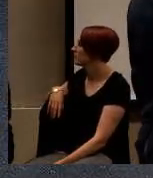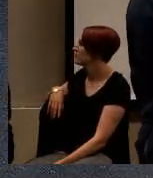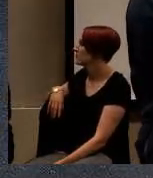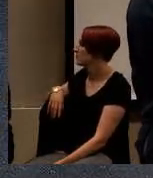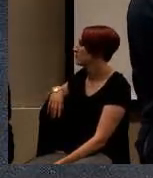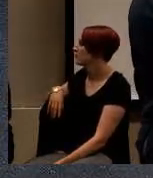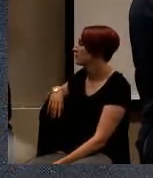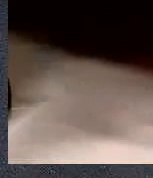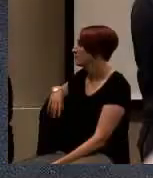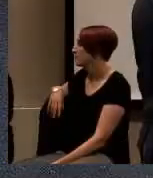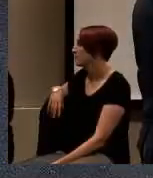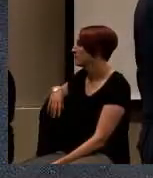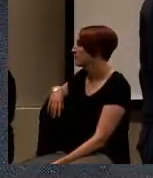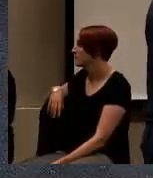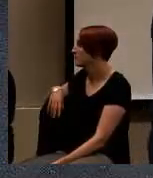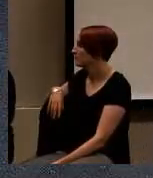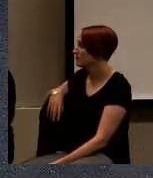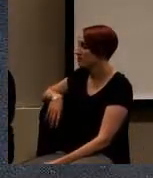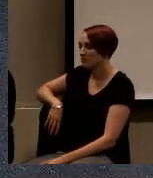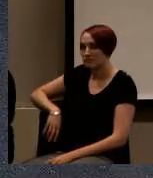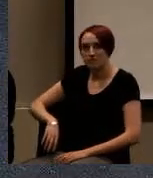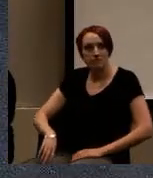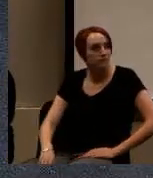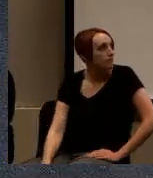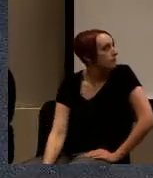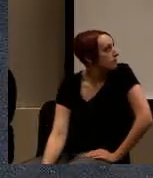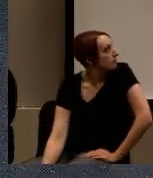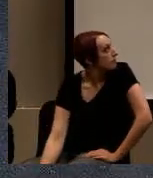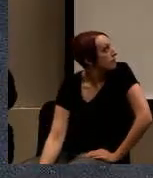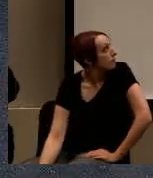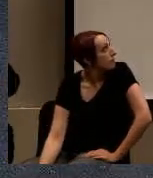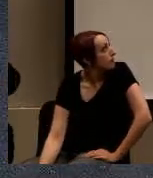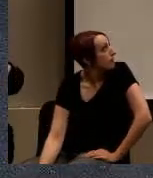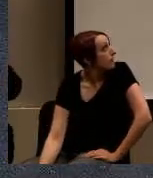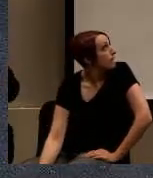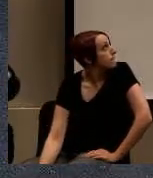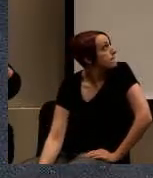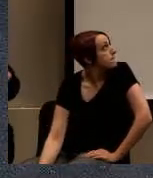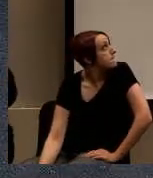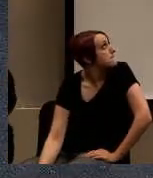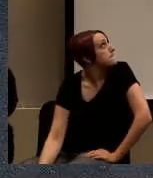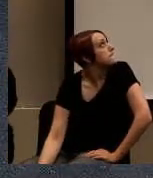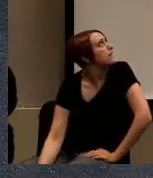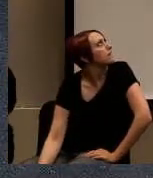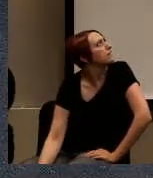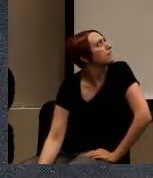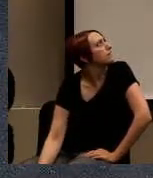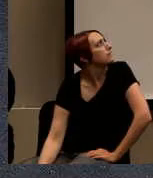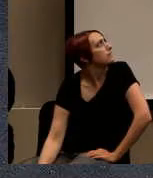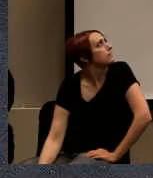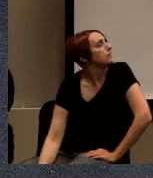Look, and Wisconsin actually has a pretty good array on there especially for a largely rural state